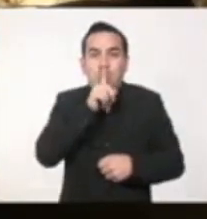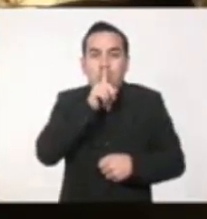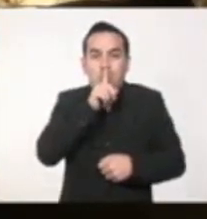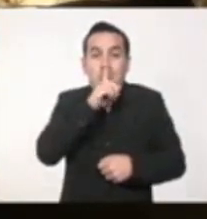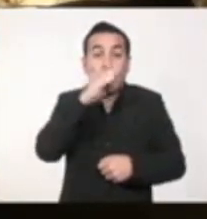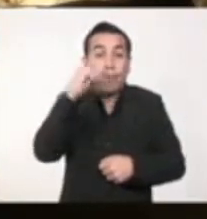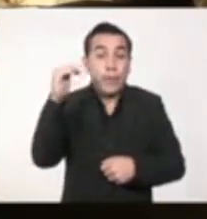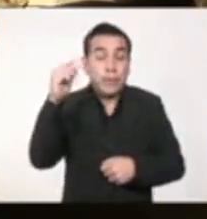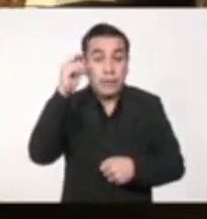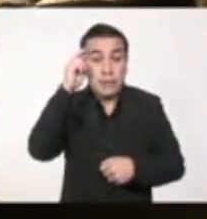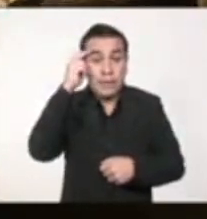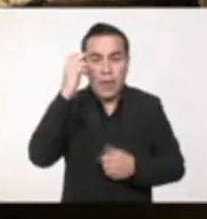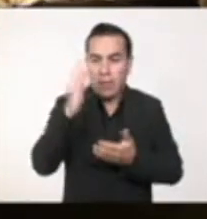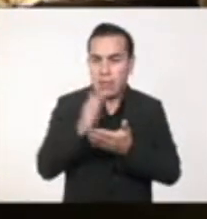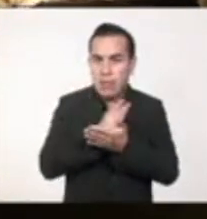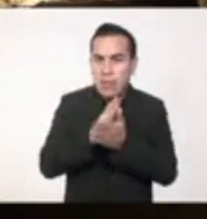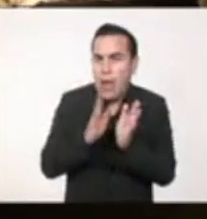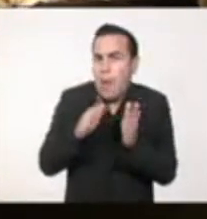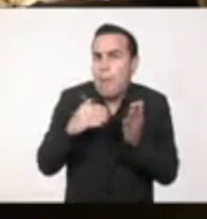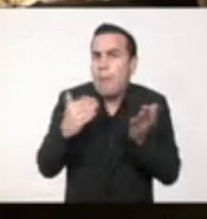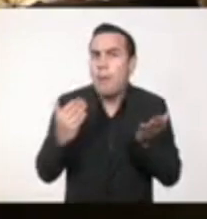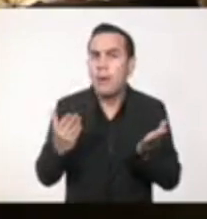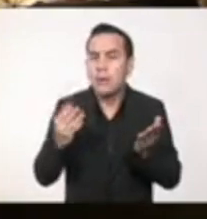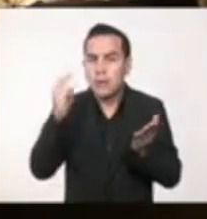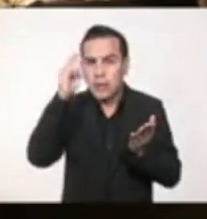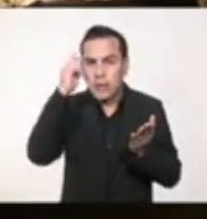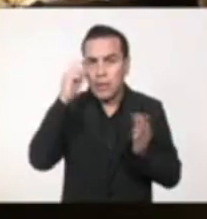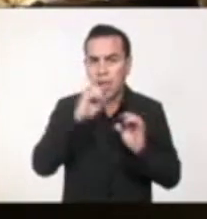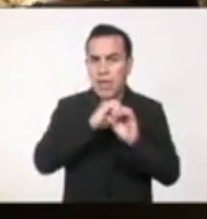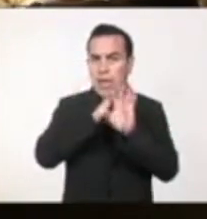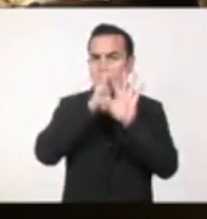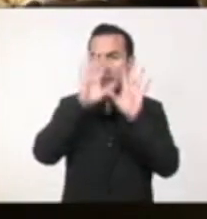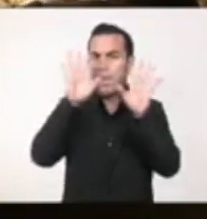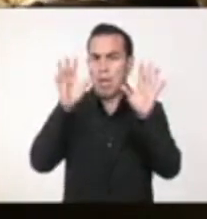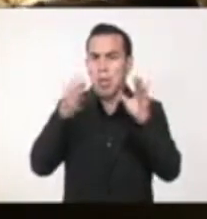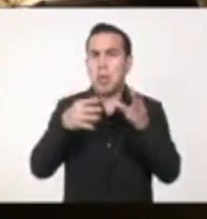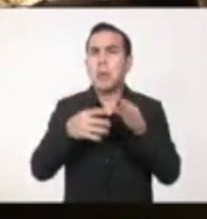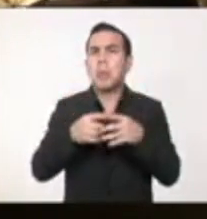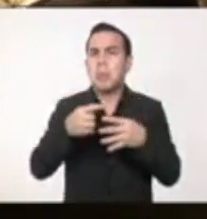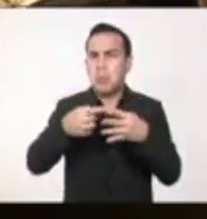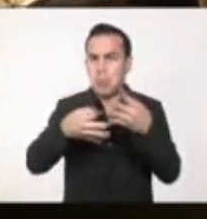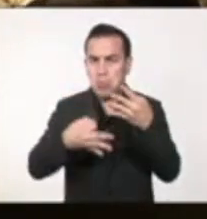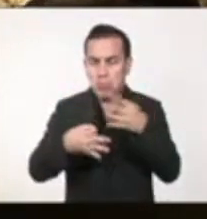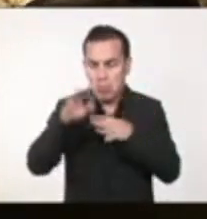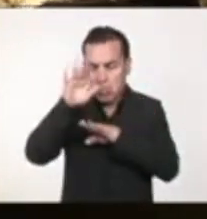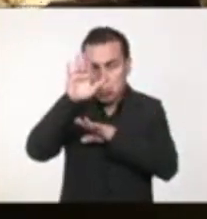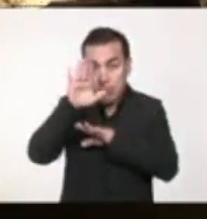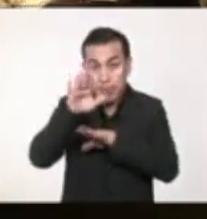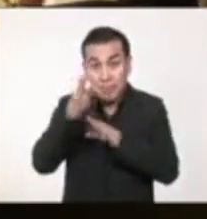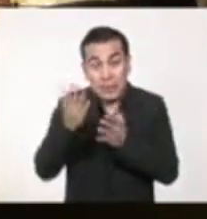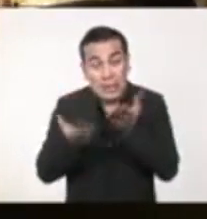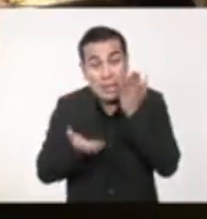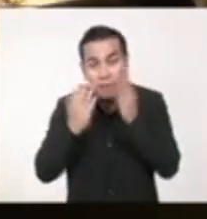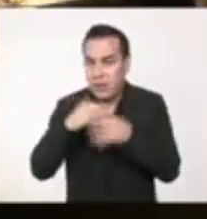obviously there was nothing to say, it was perfectly legitimate, illegal, maybe unethical, because they shouldn't